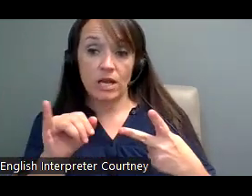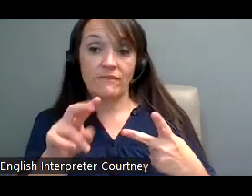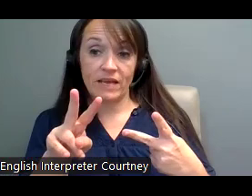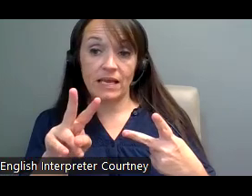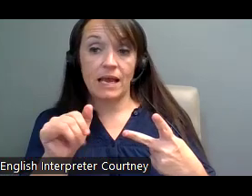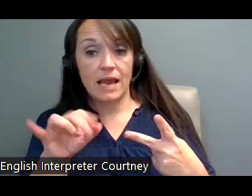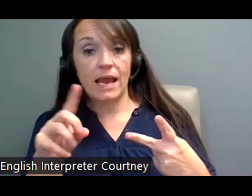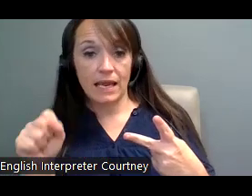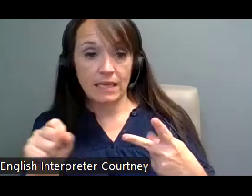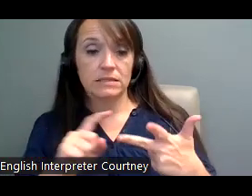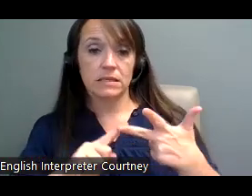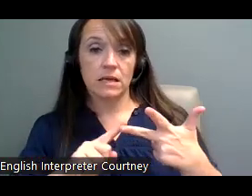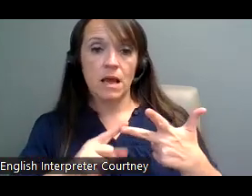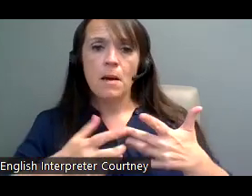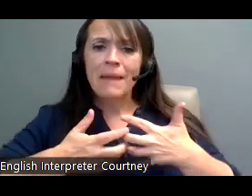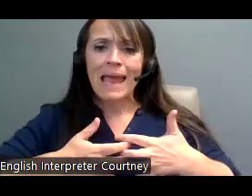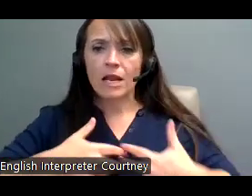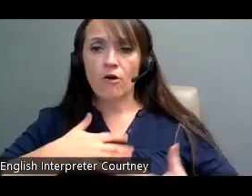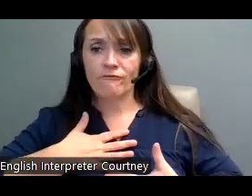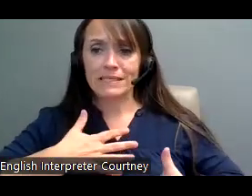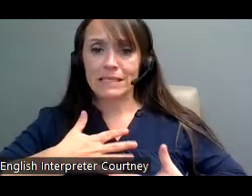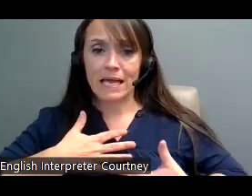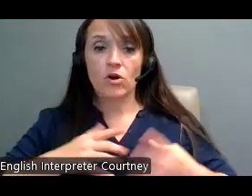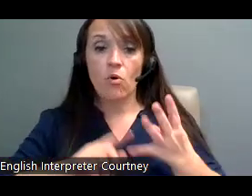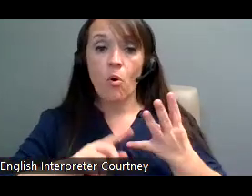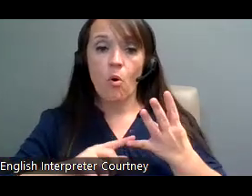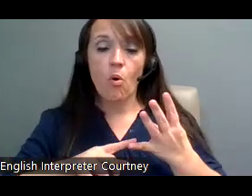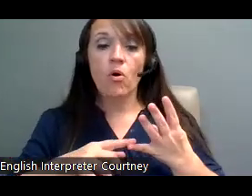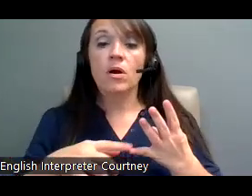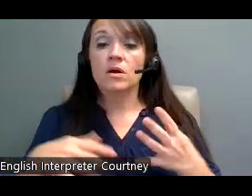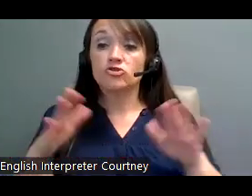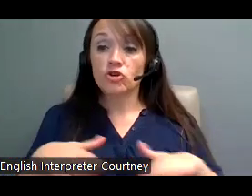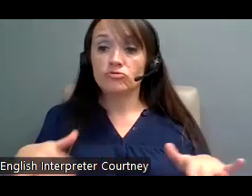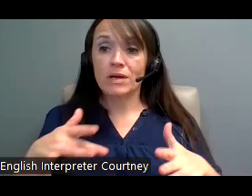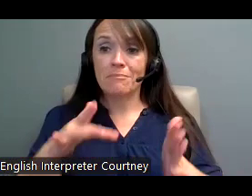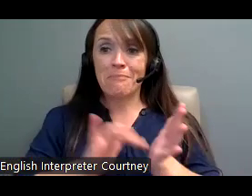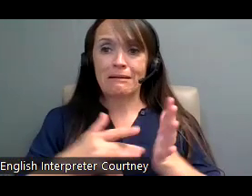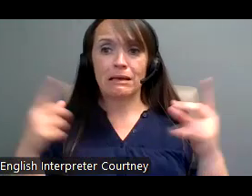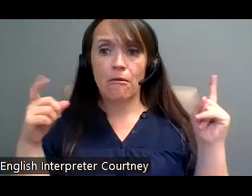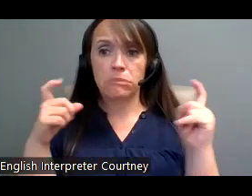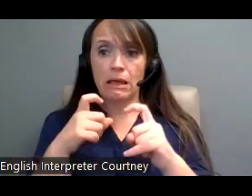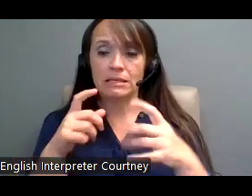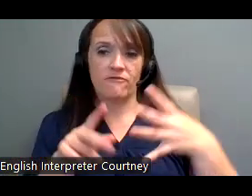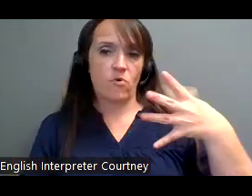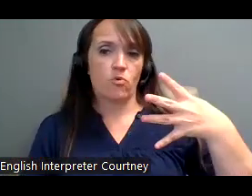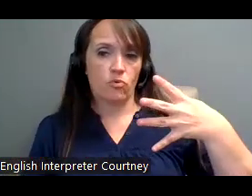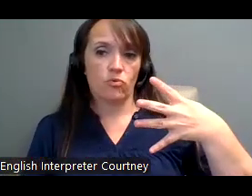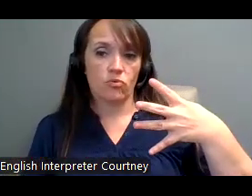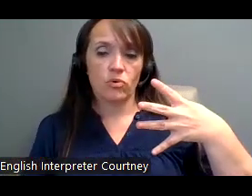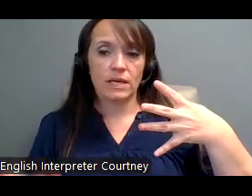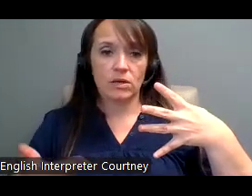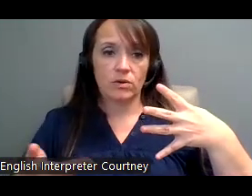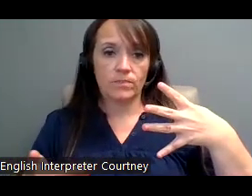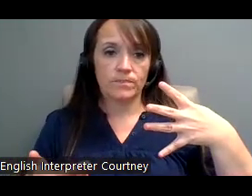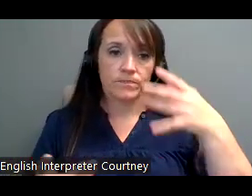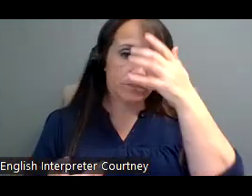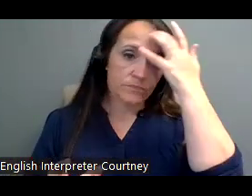waiver, Medically Complex Children's waiver. The Department of disabilities of special needs